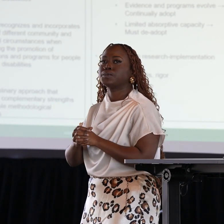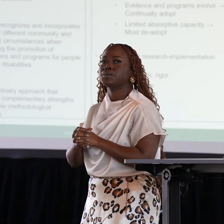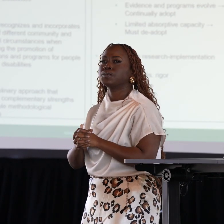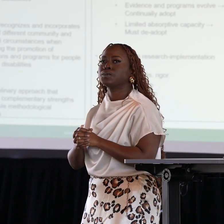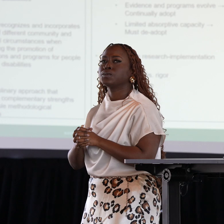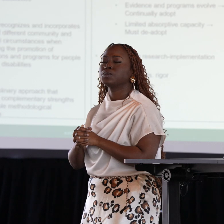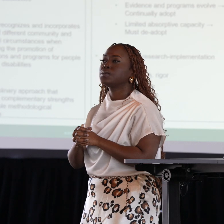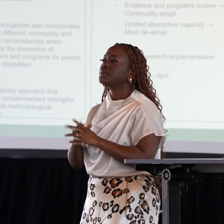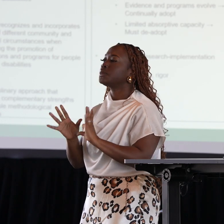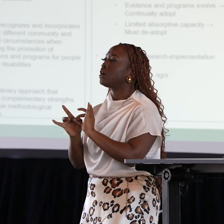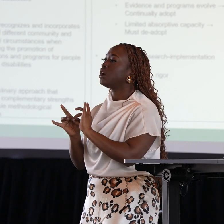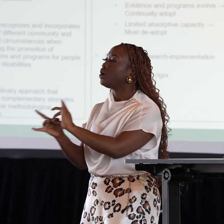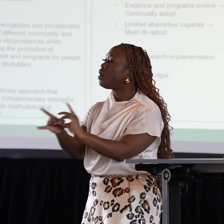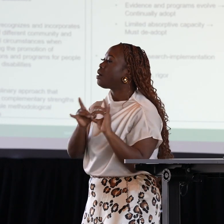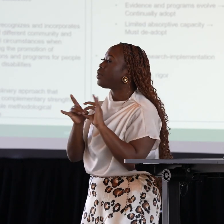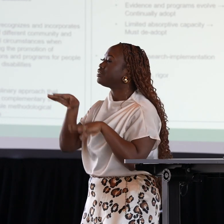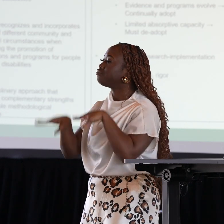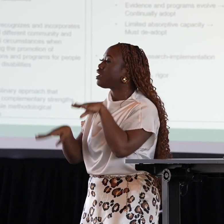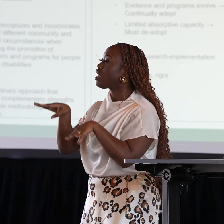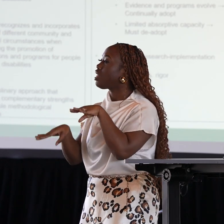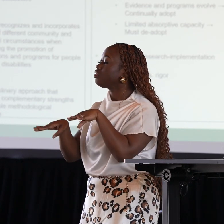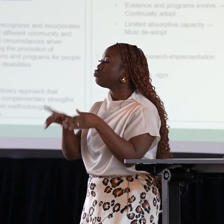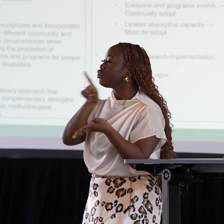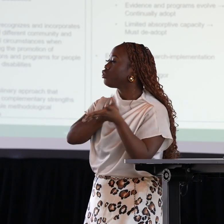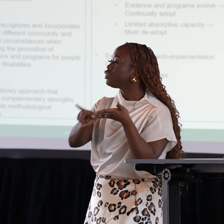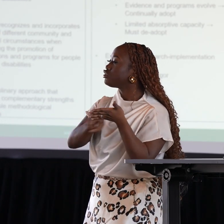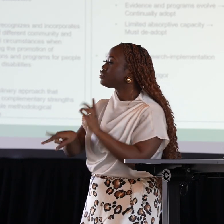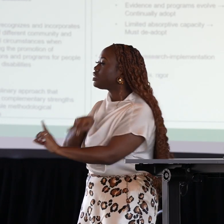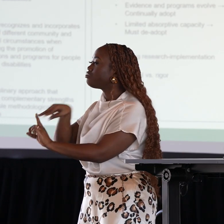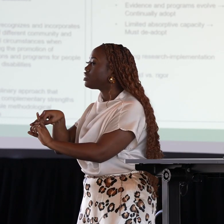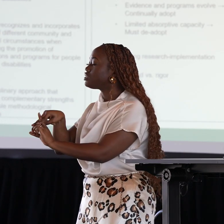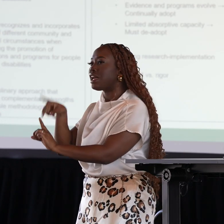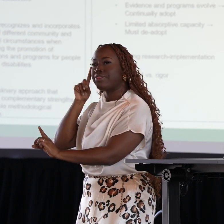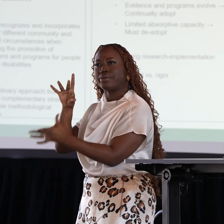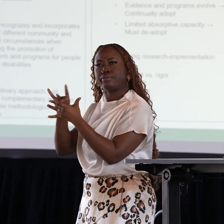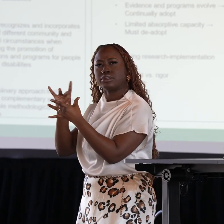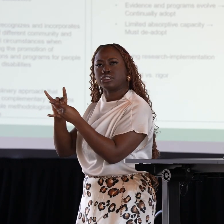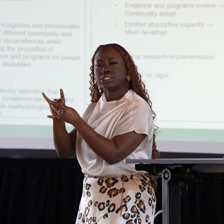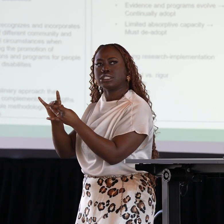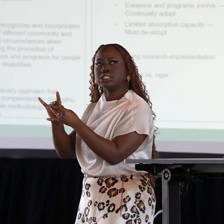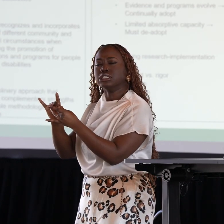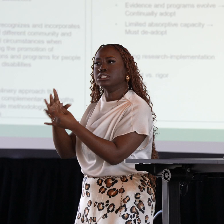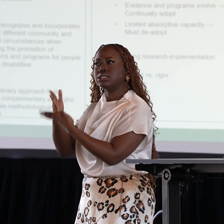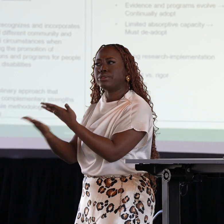of a harmonious balance between research and implementation. And I think this was mentioned in some of the earlier talks today,